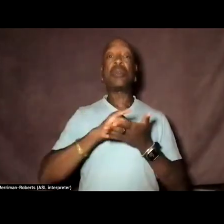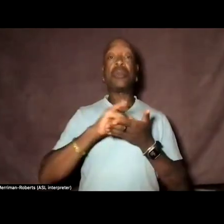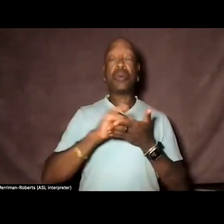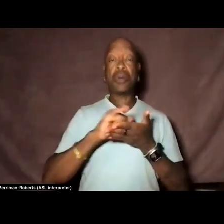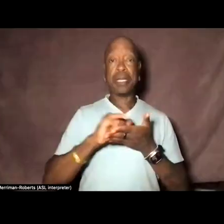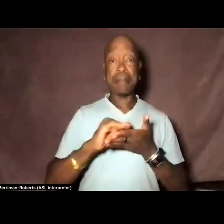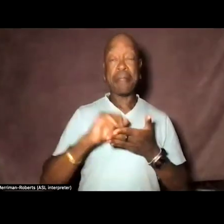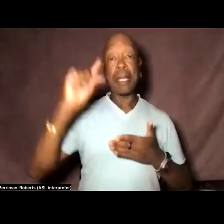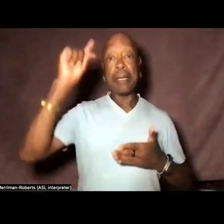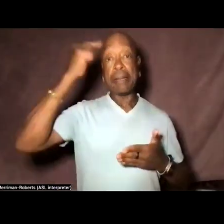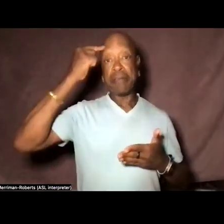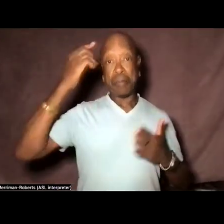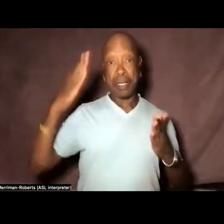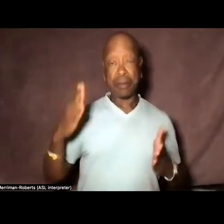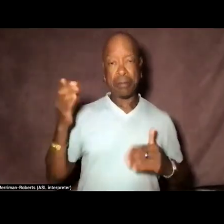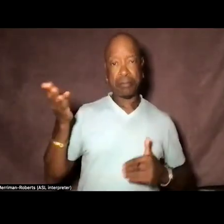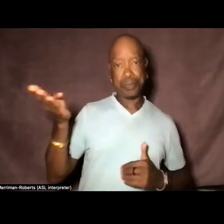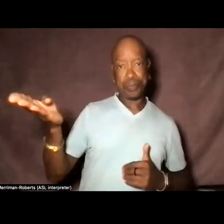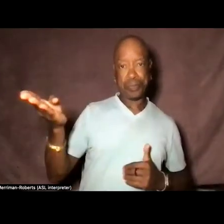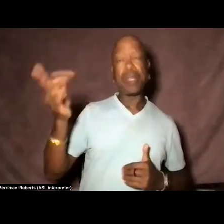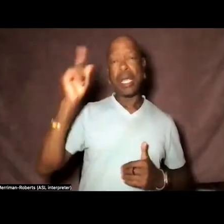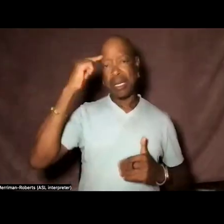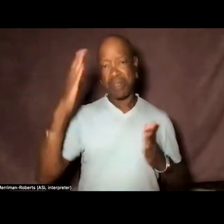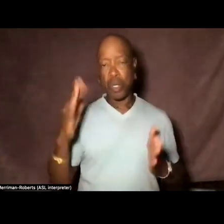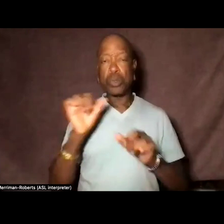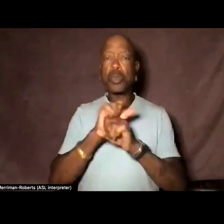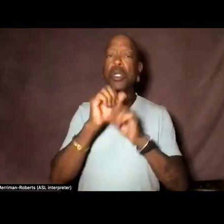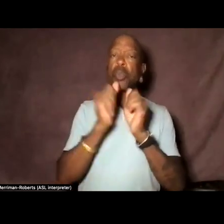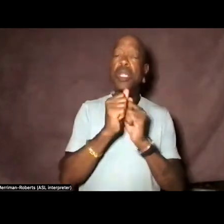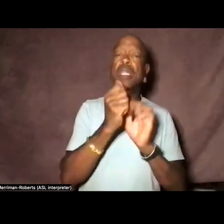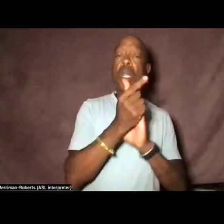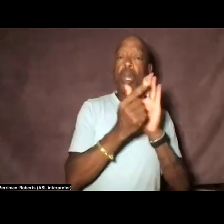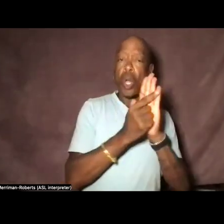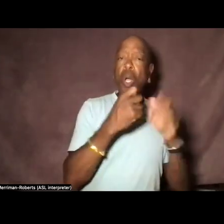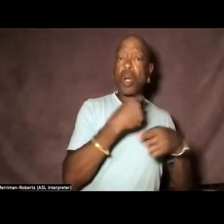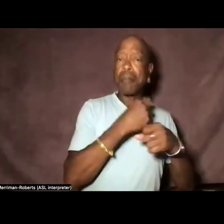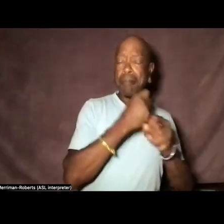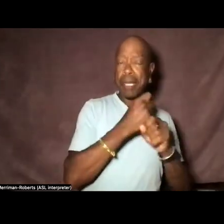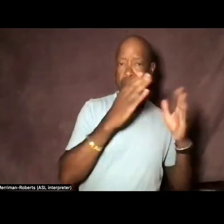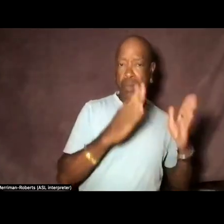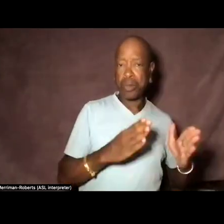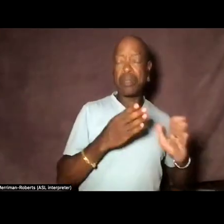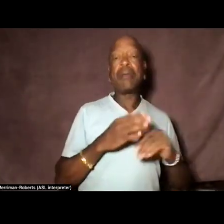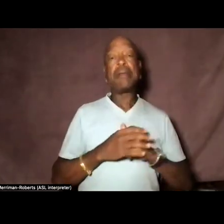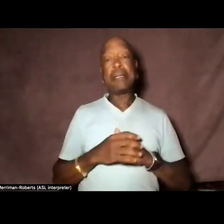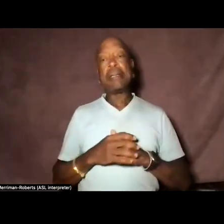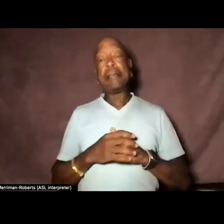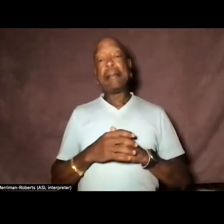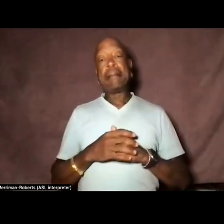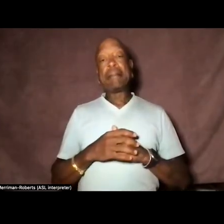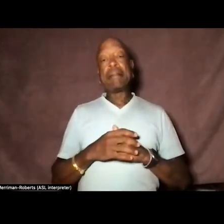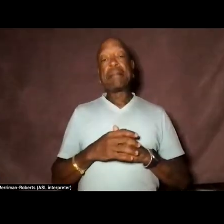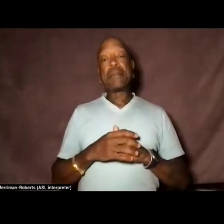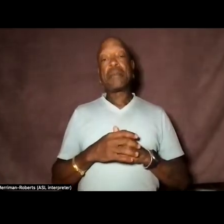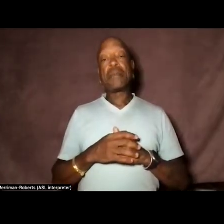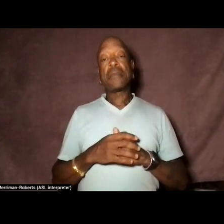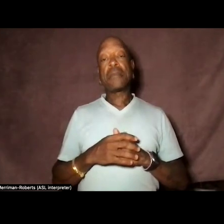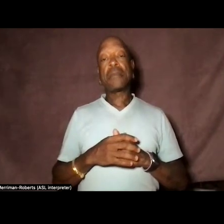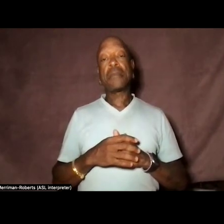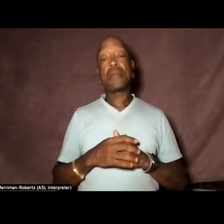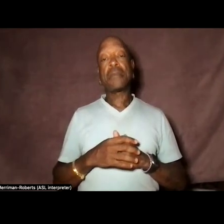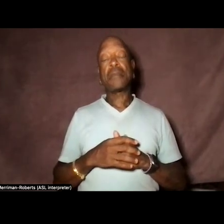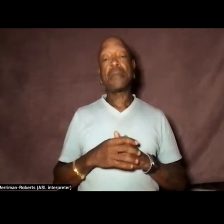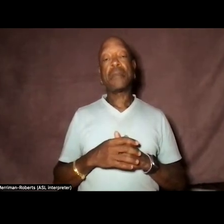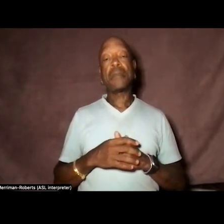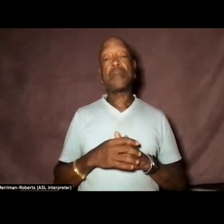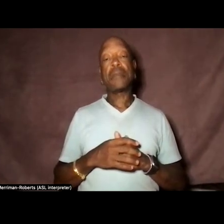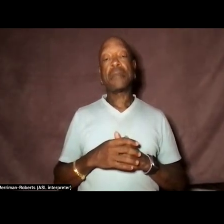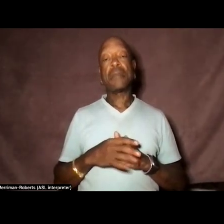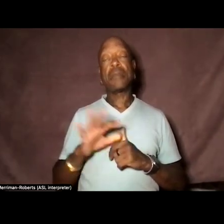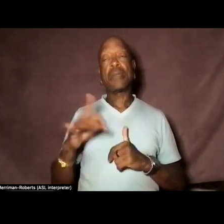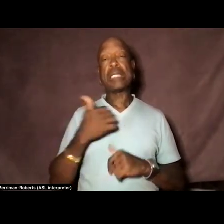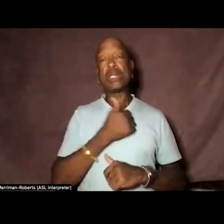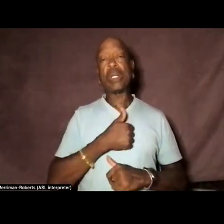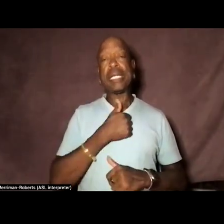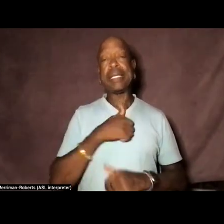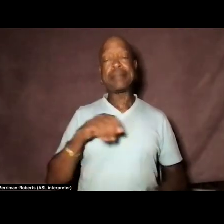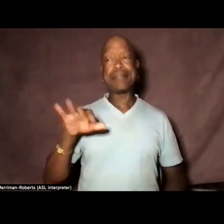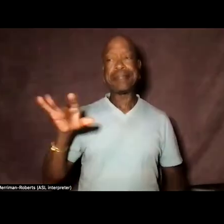government uh the governor was working with lawmakers after um that hers to um sorry with